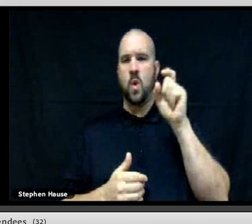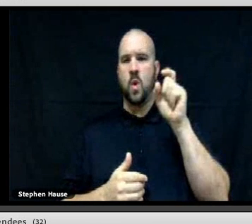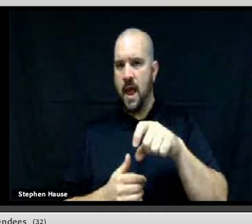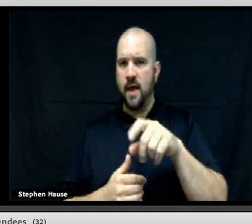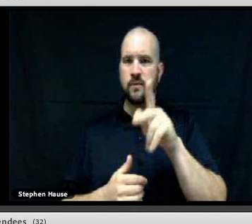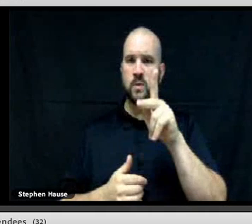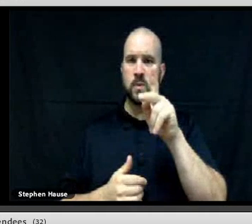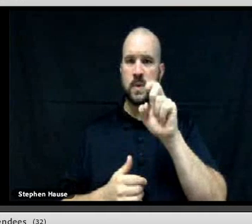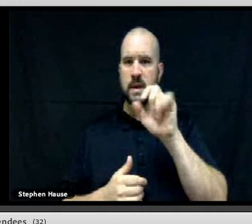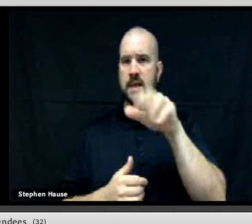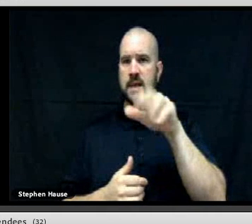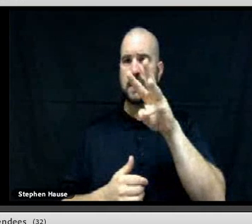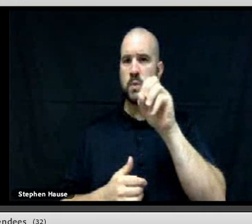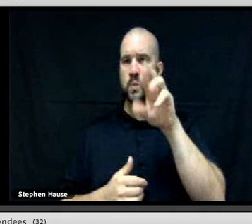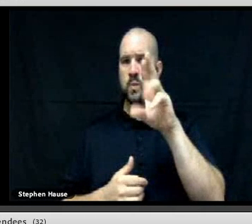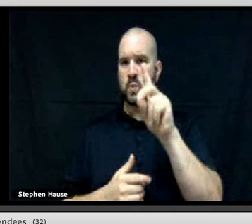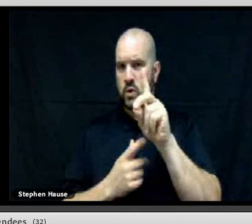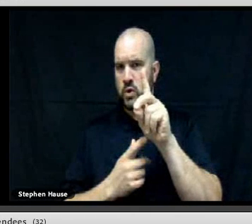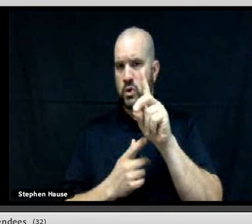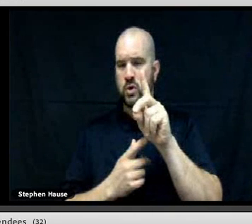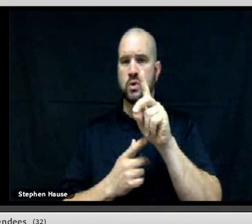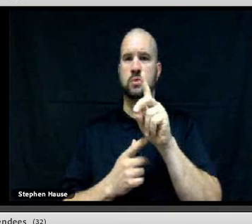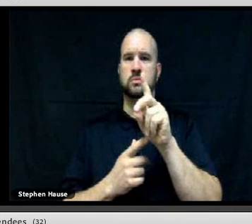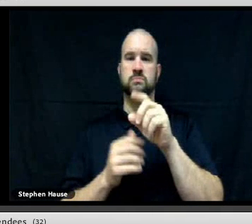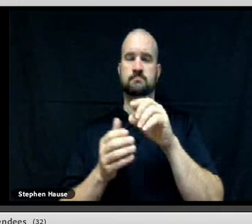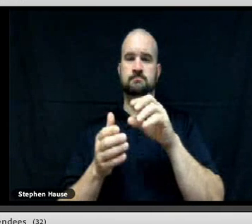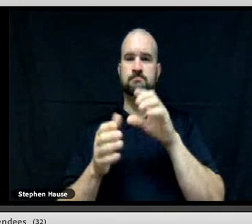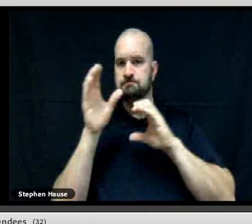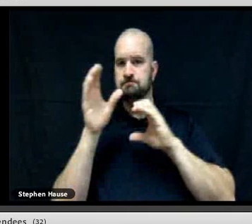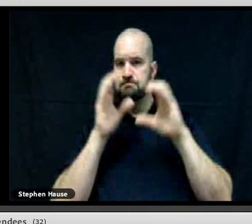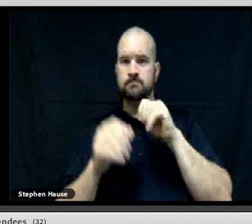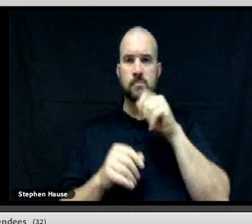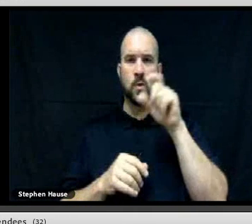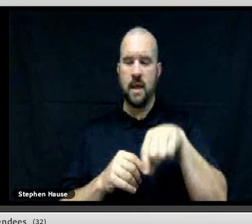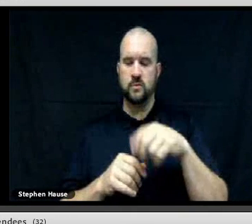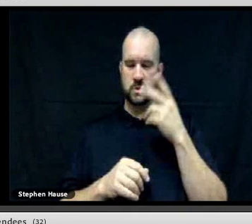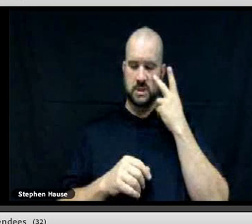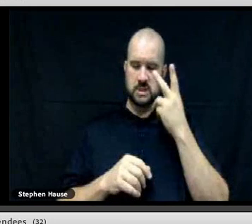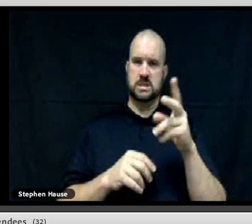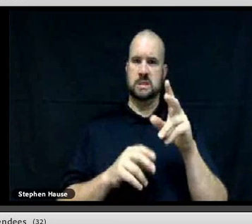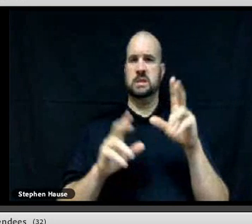So, similar to the, uh, exhibits and the Primary Source Sets,